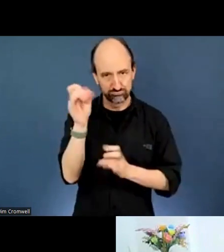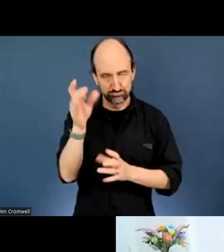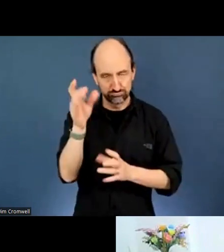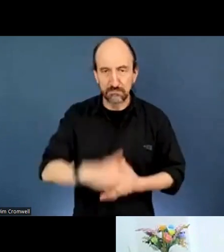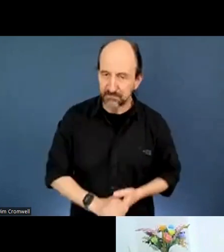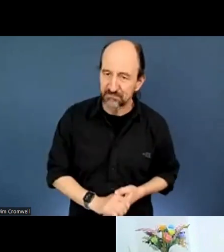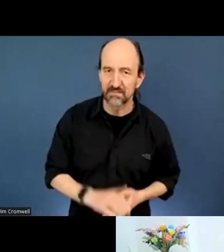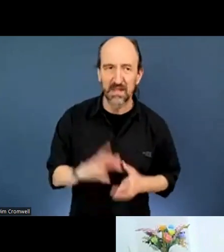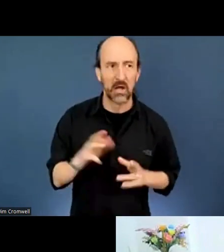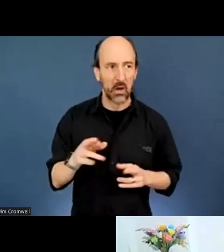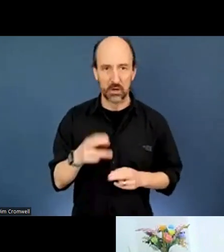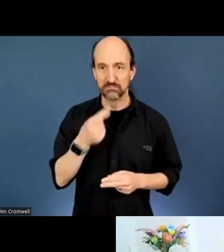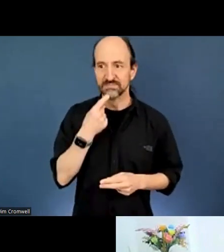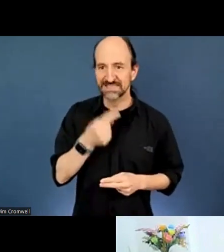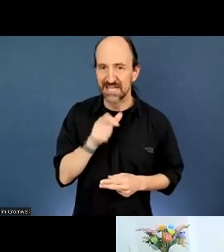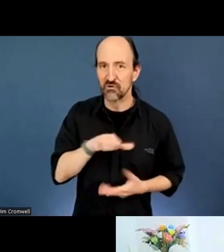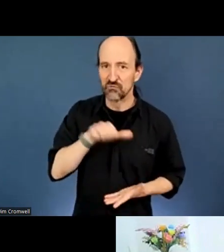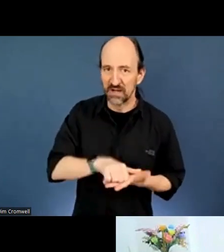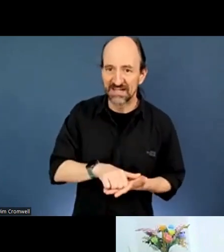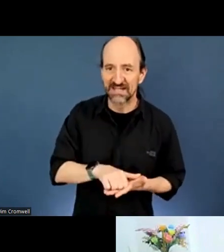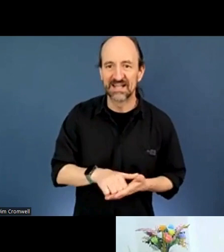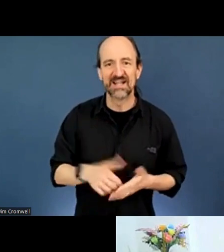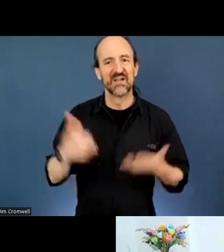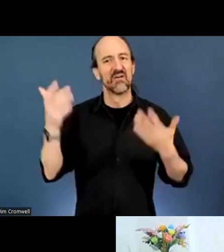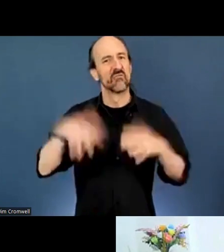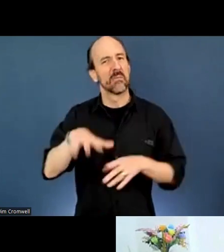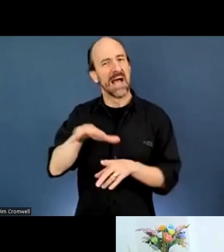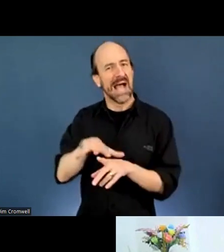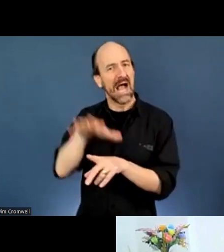from Outreach International. Outreach International has been facilitating